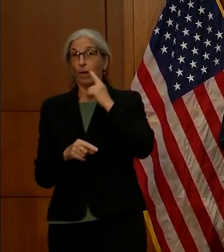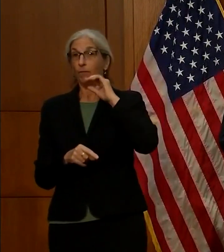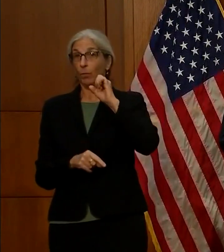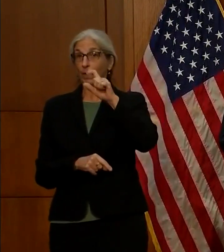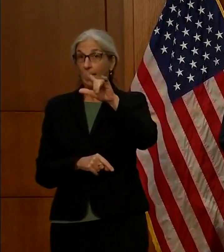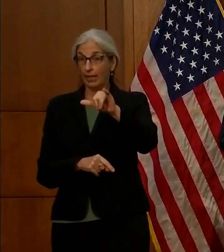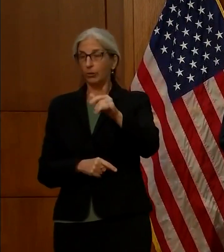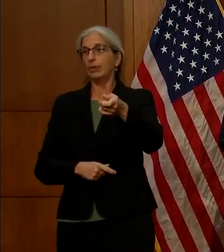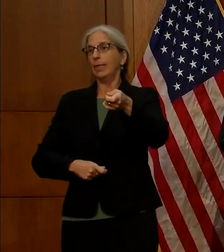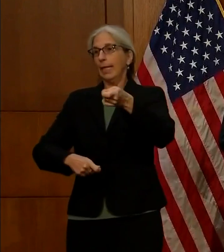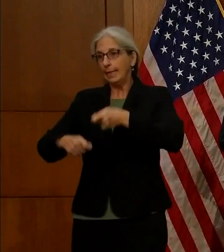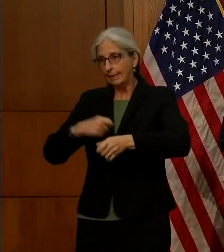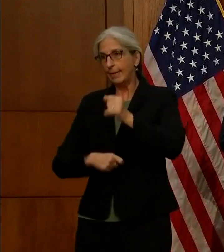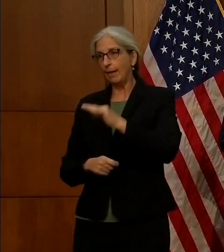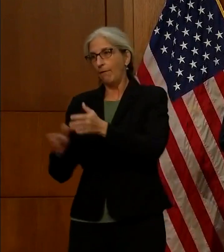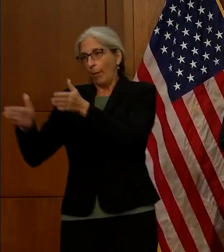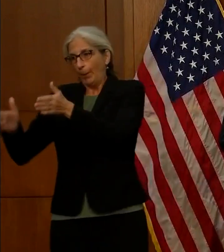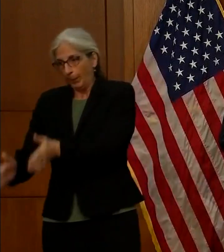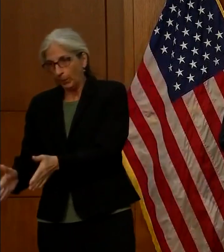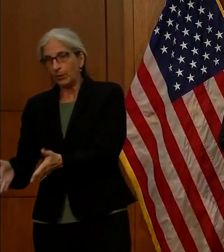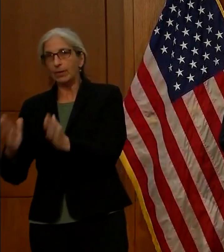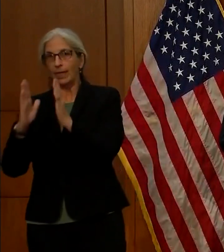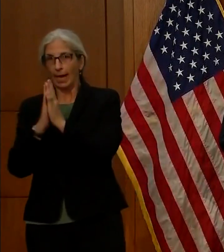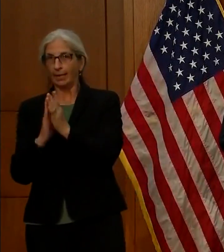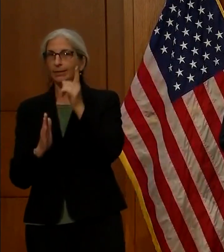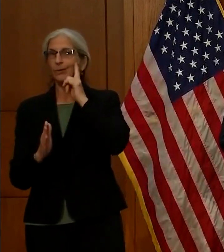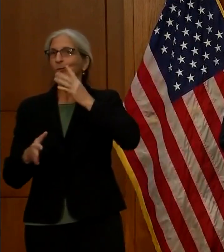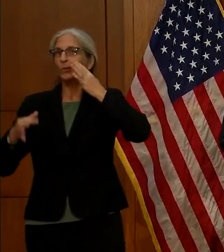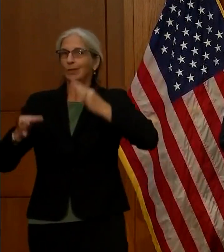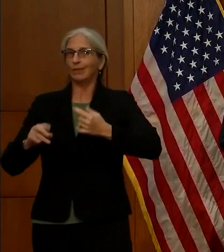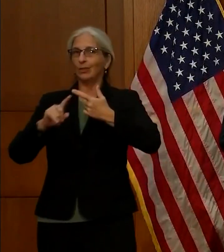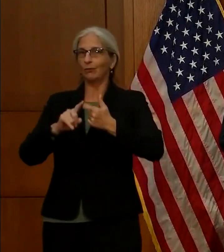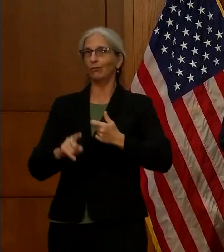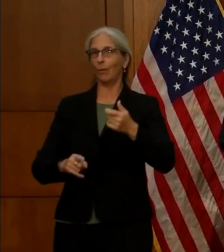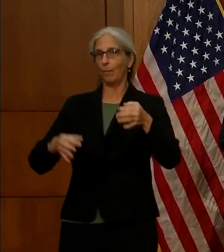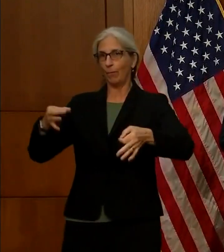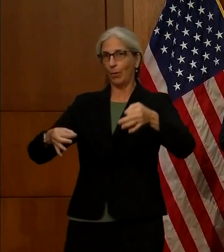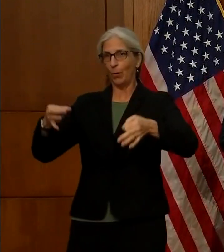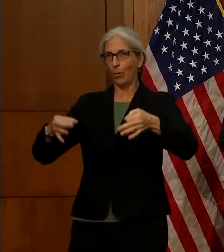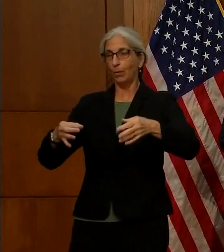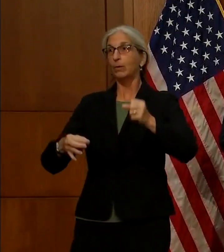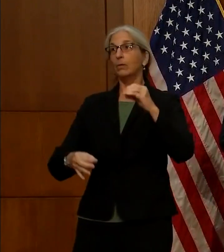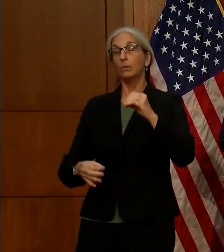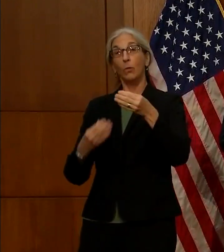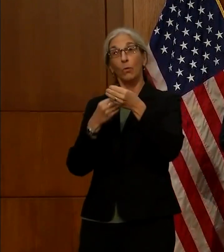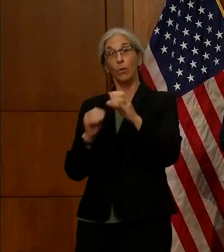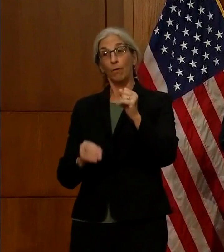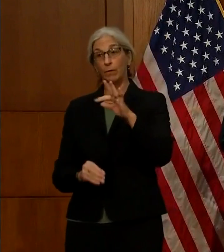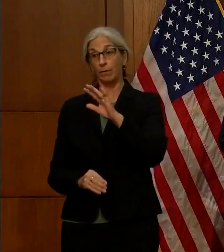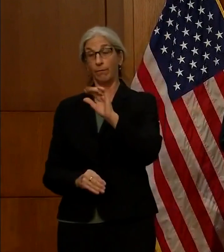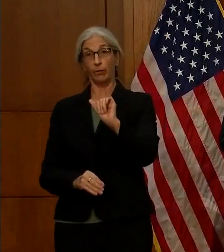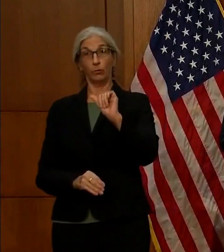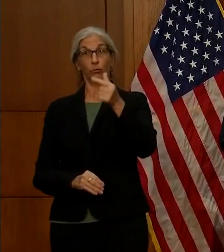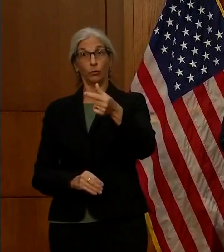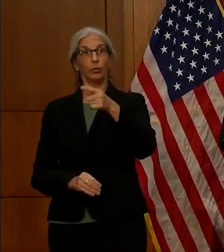SOME SORT OF RELIEF FROM THE COURT AS OPPOSED TO A PLAINTIFF SEEKING THE RELIEF FROM THE COURT. AND SO I THINK THE